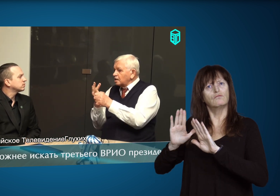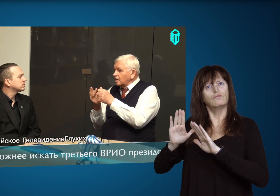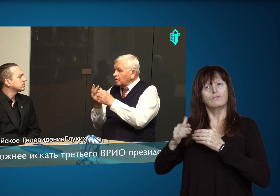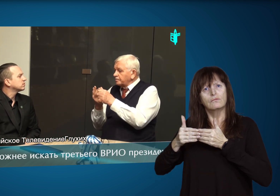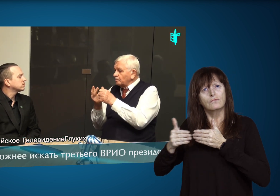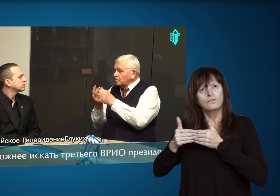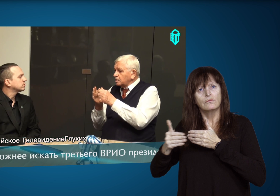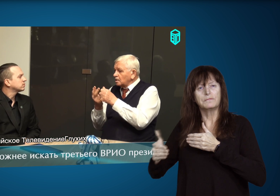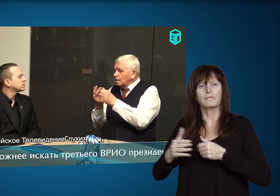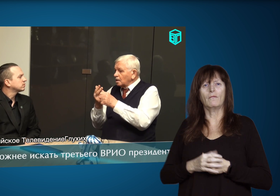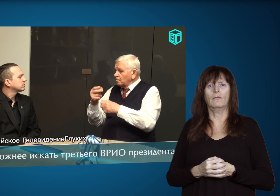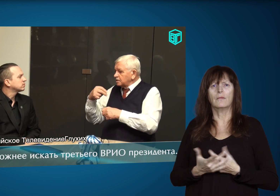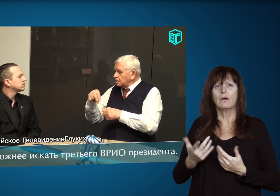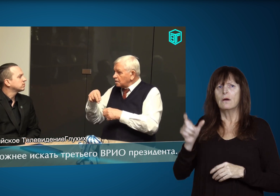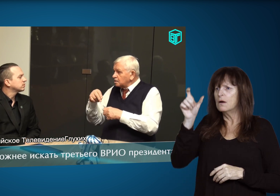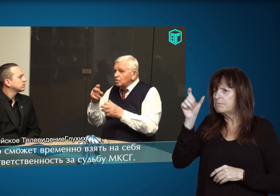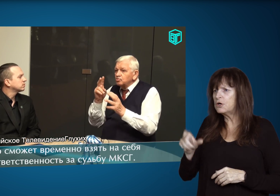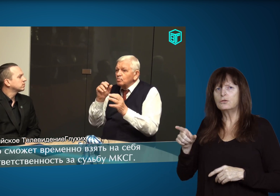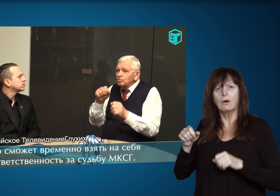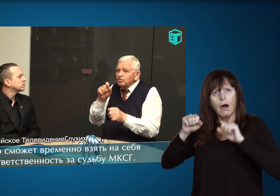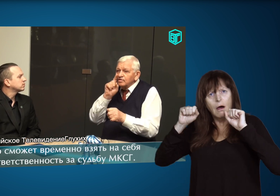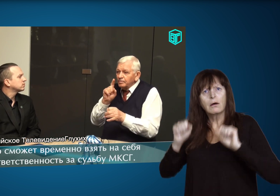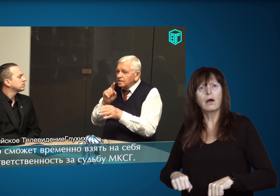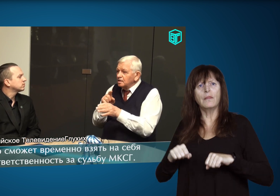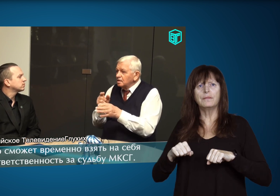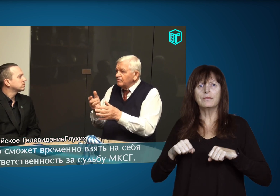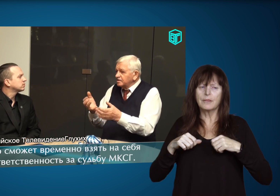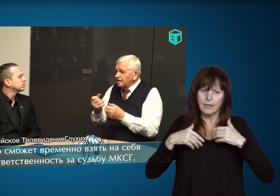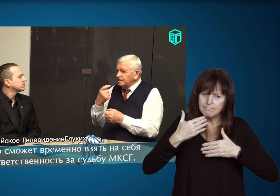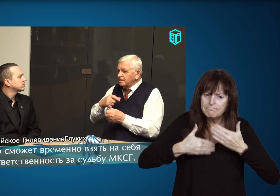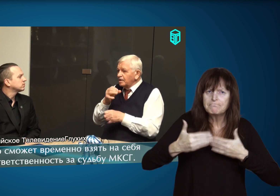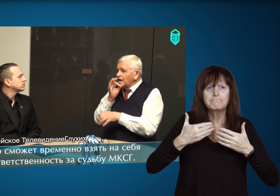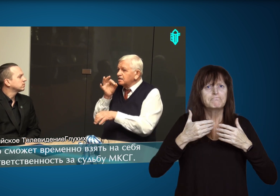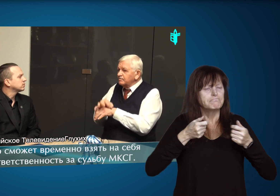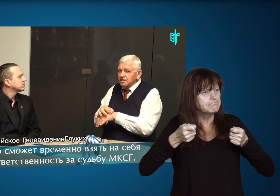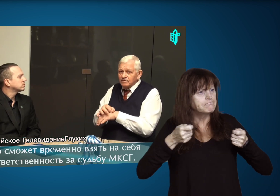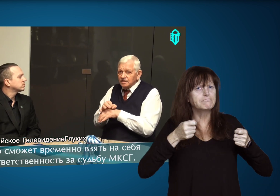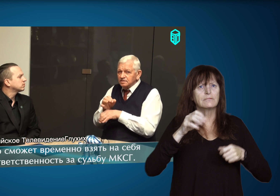someone who could temporarily take care of the CISS.